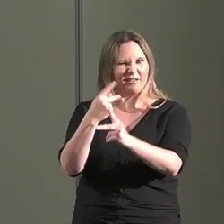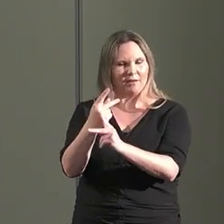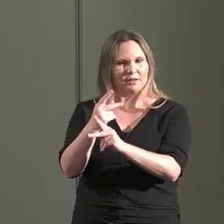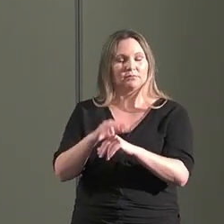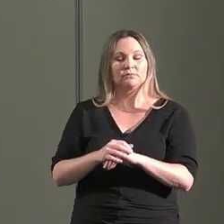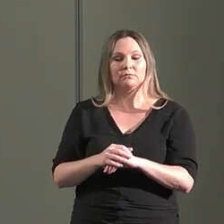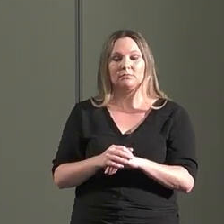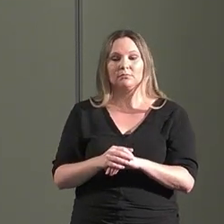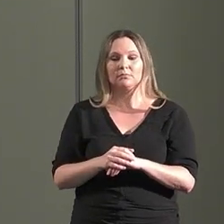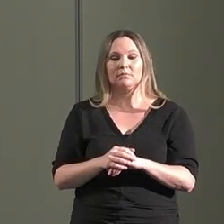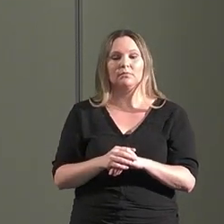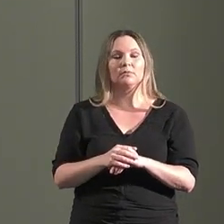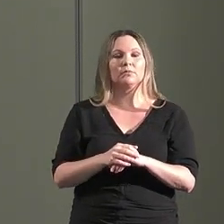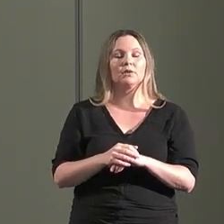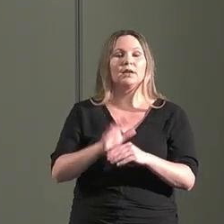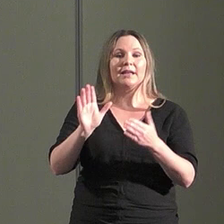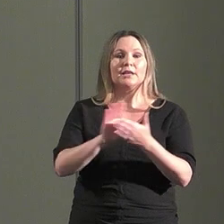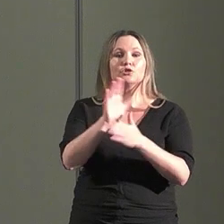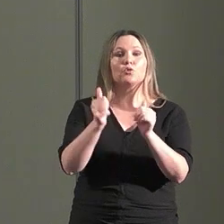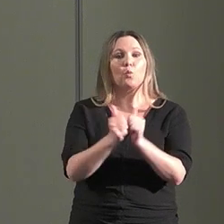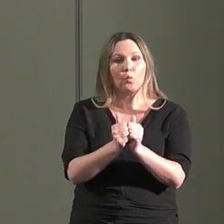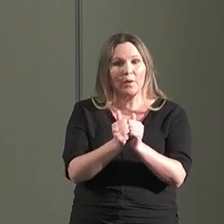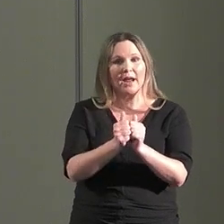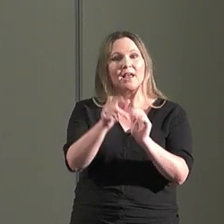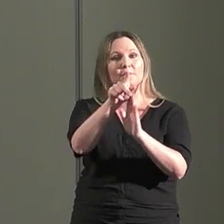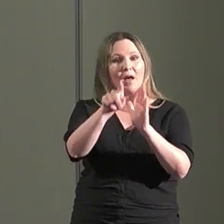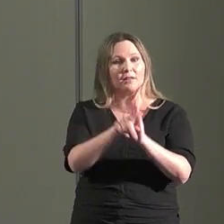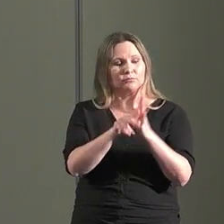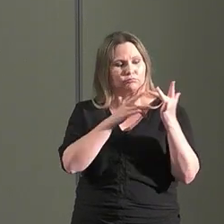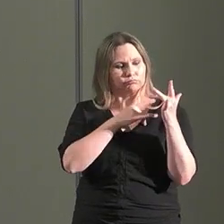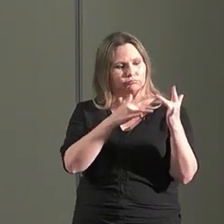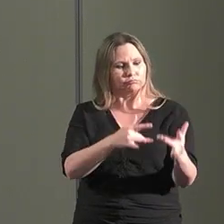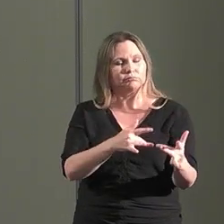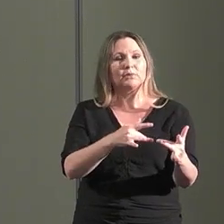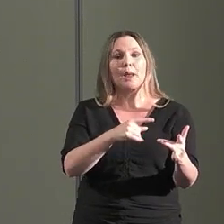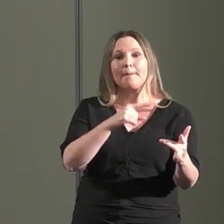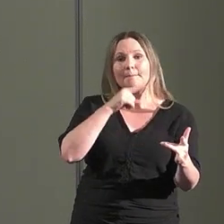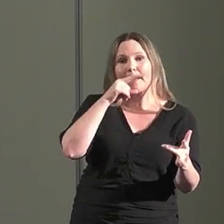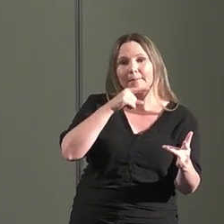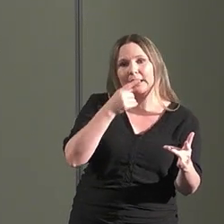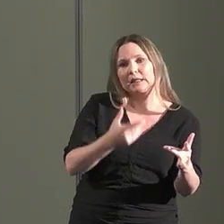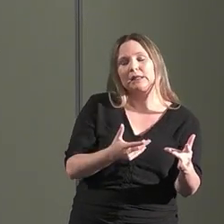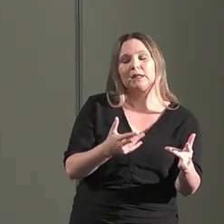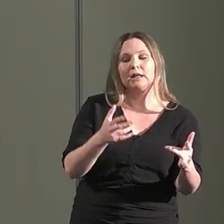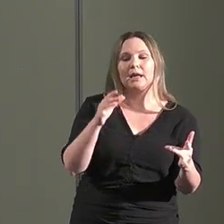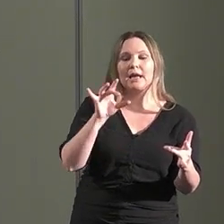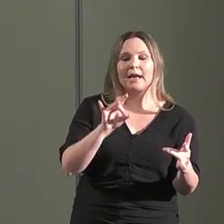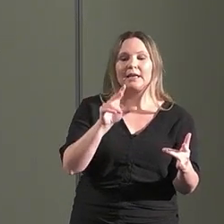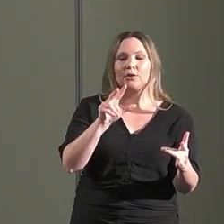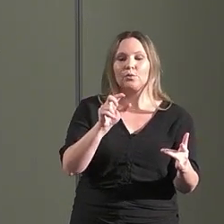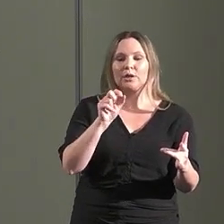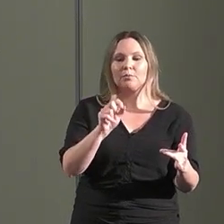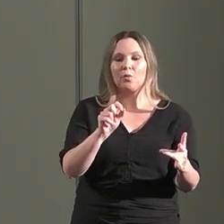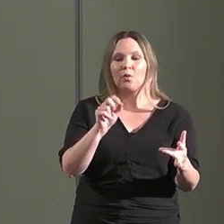And institutions with policies tended to be public, 83.2 % of the institutions medium